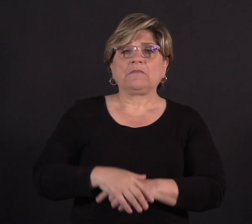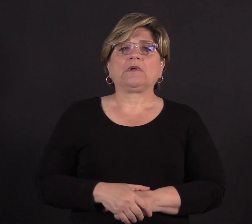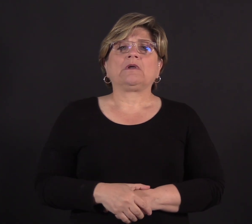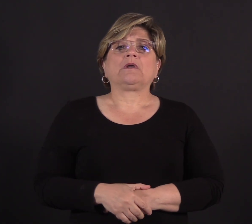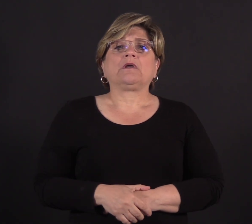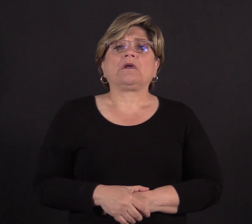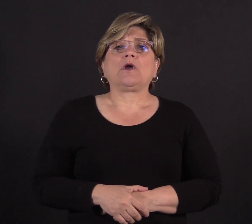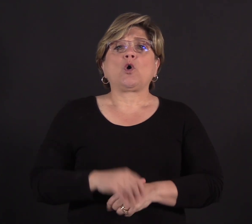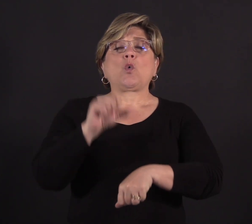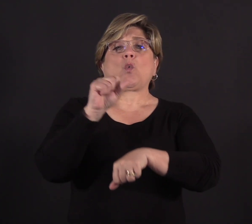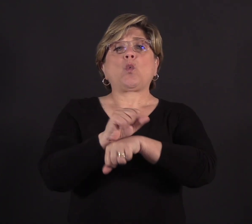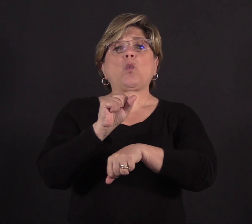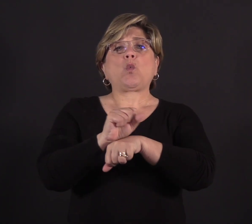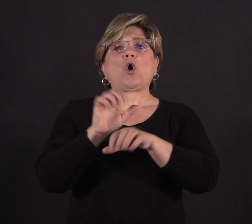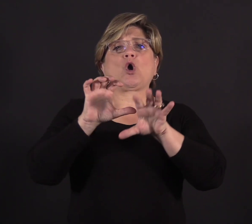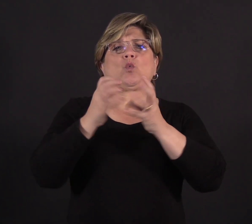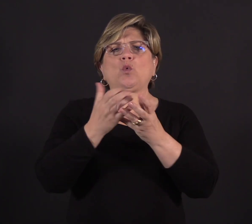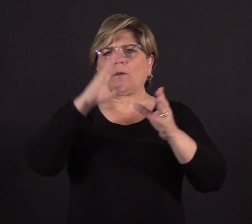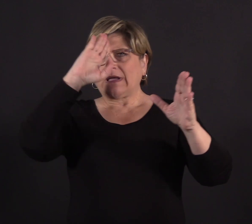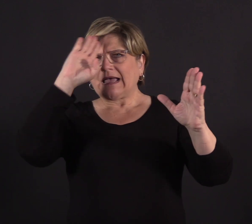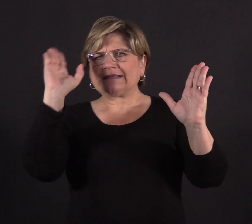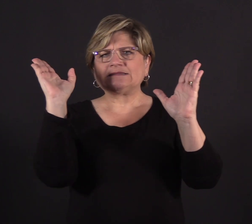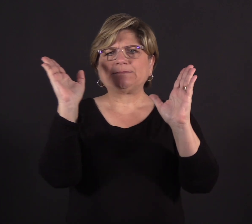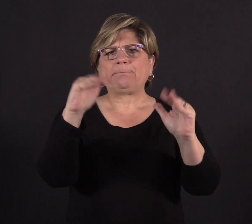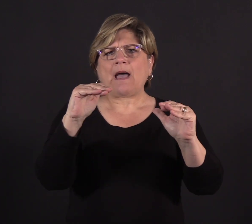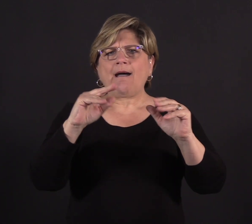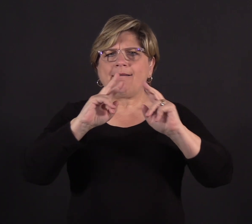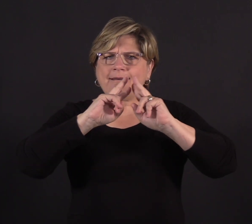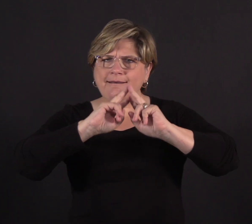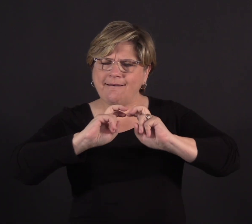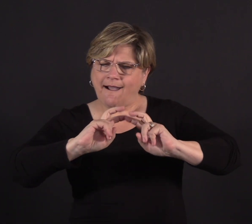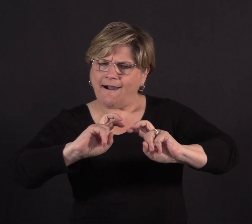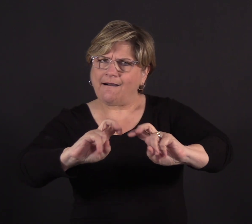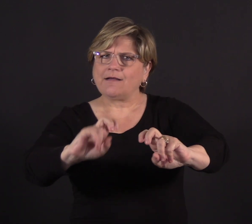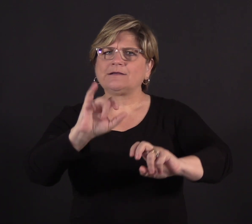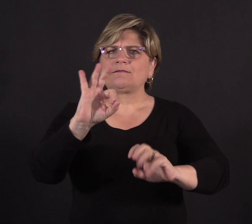The workgroup expects the analysis of language acquisition data